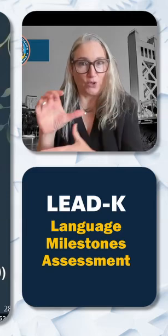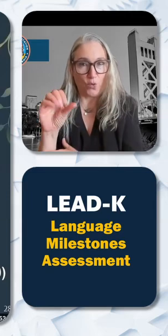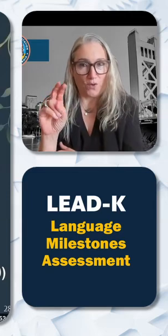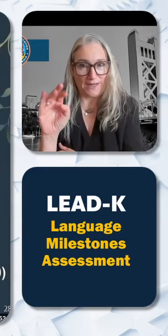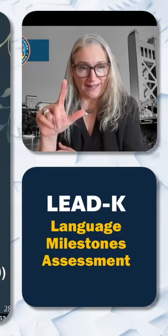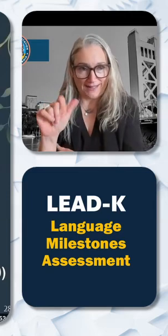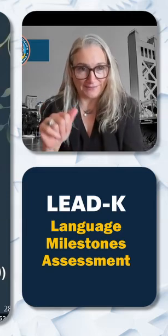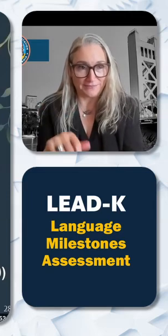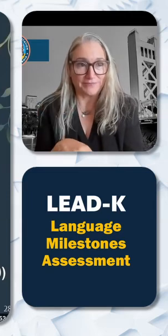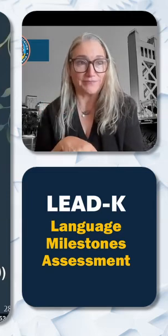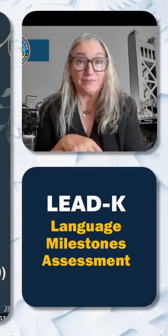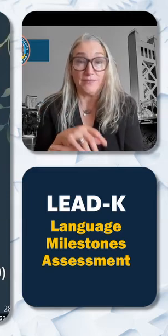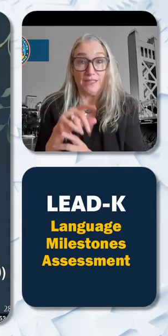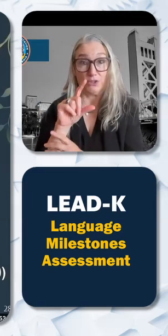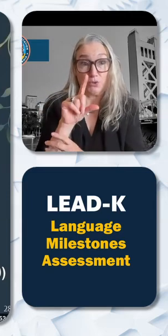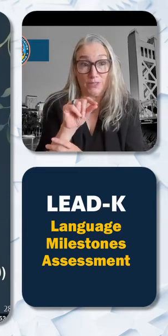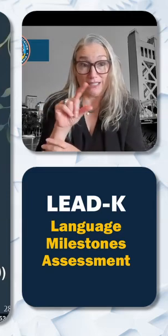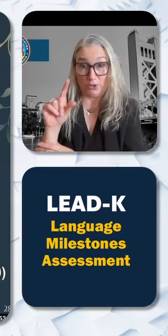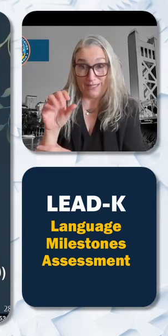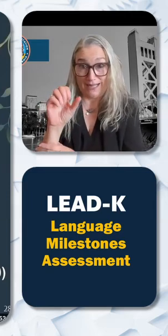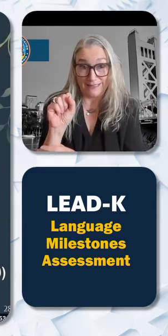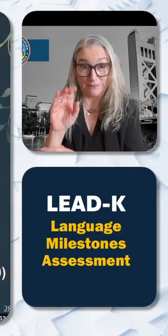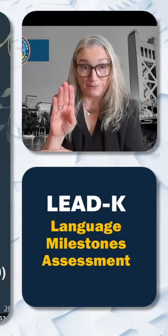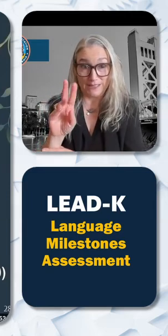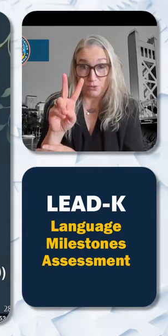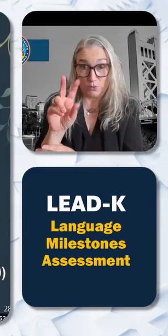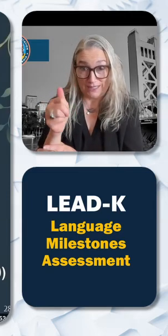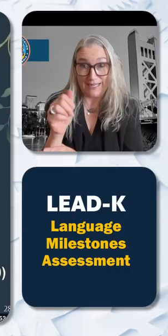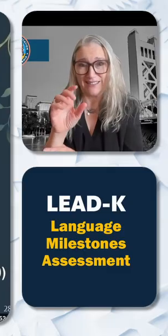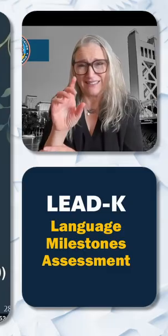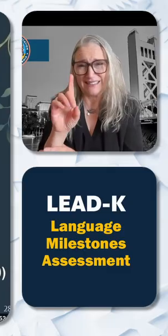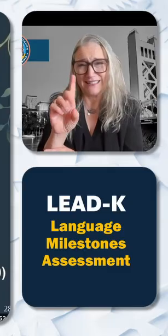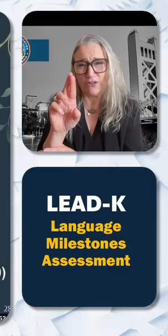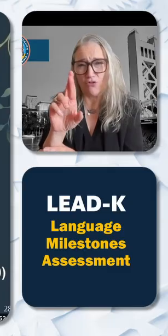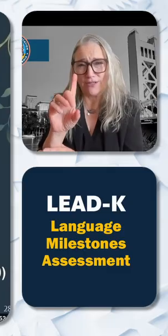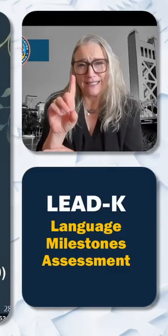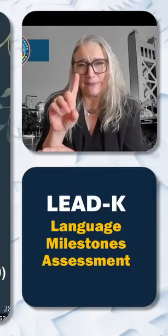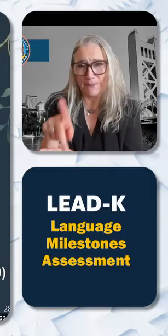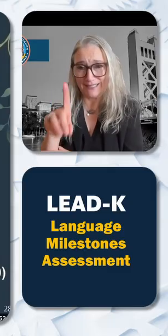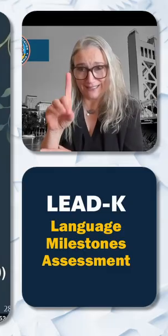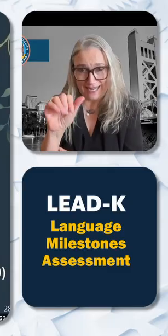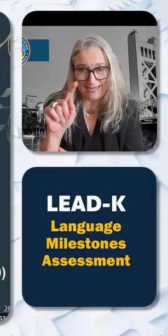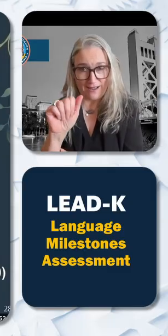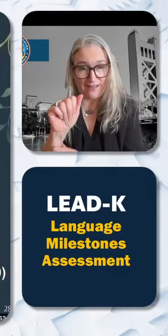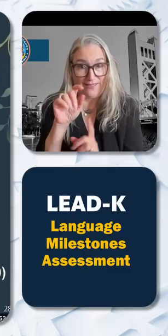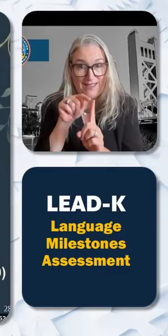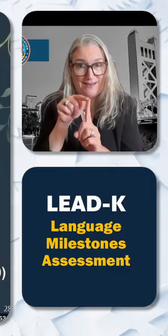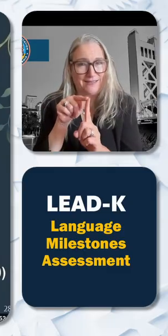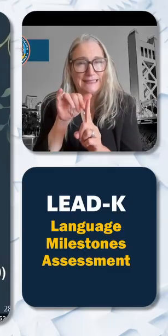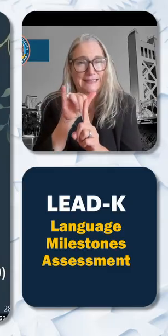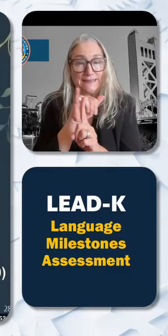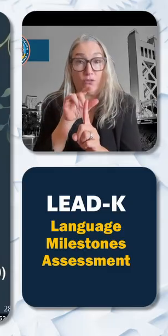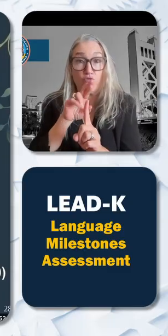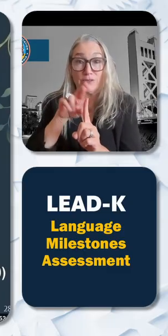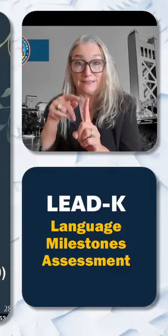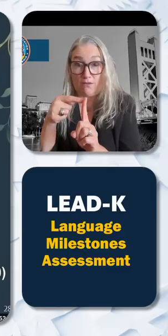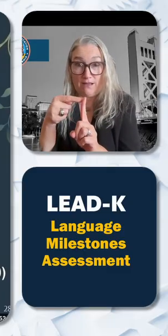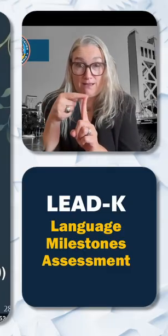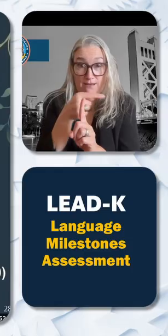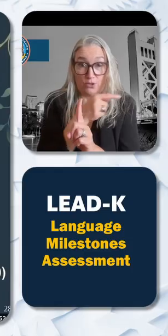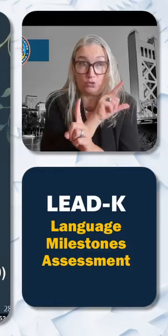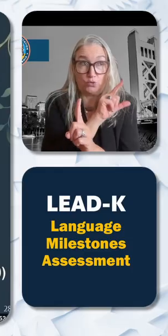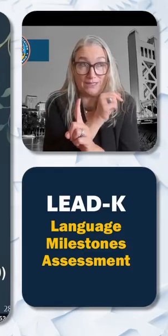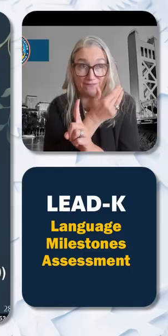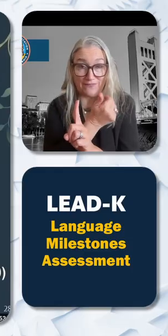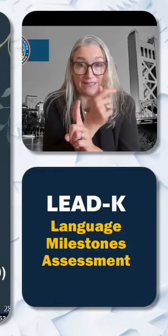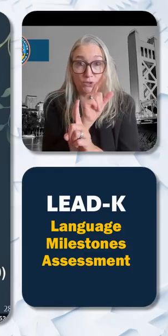This part is pretty brief, and then I will turn it over to Cornelia. In 2020, the SB 210 DRDP data